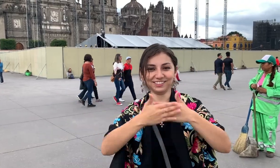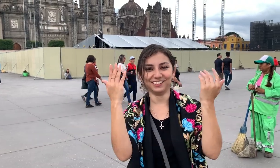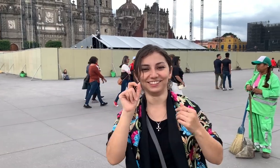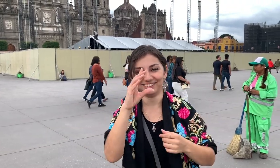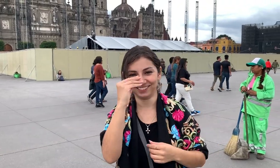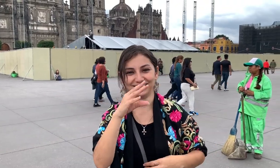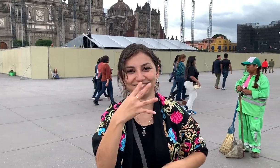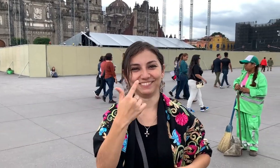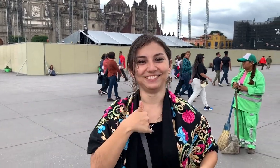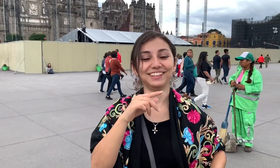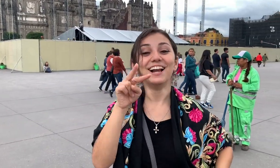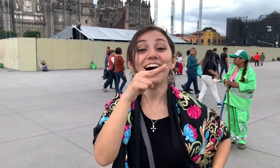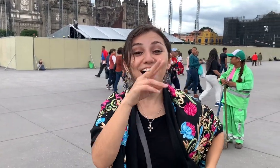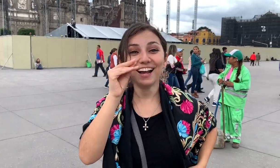um, lol, the man is filming me... look at the man.